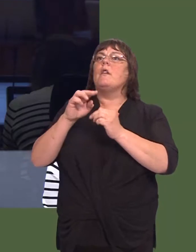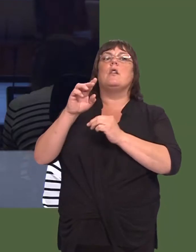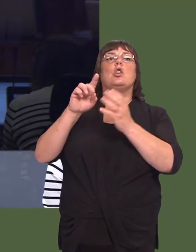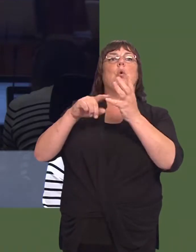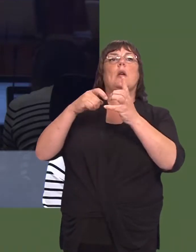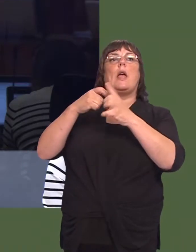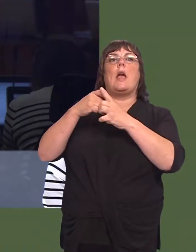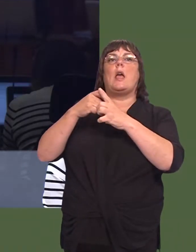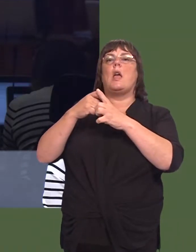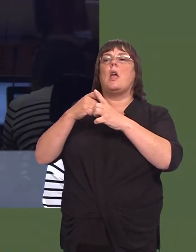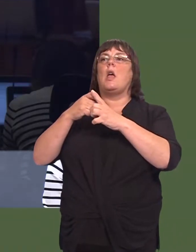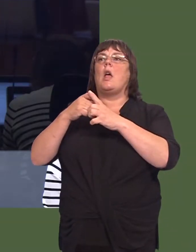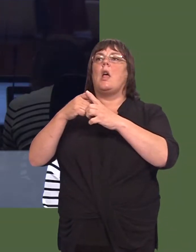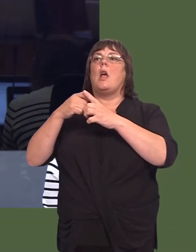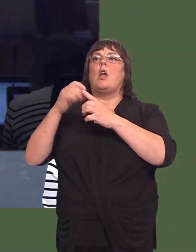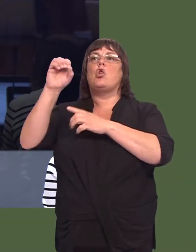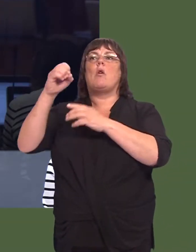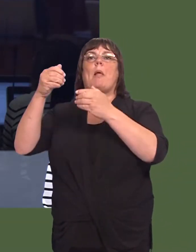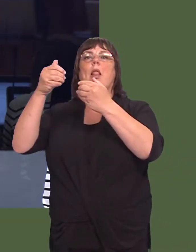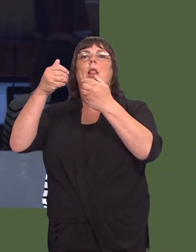economic bloc before a new trade deal is signed.